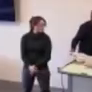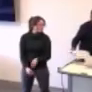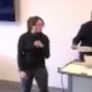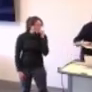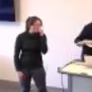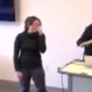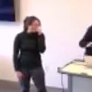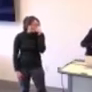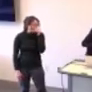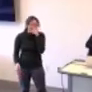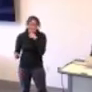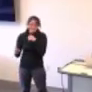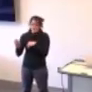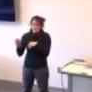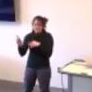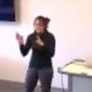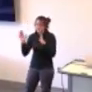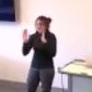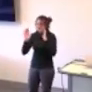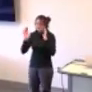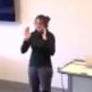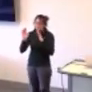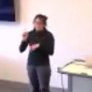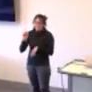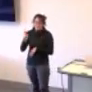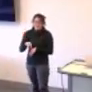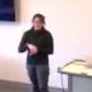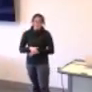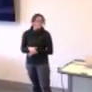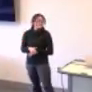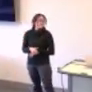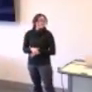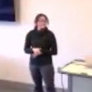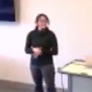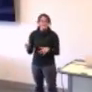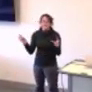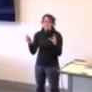Okay. Miracles happen.